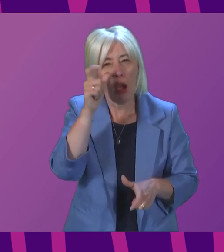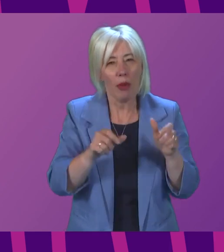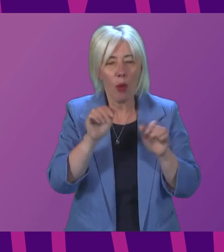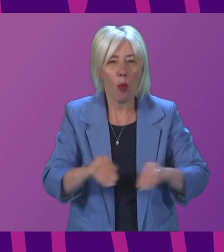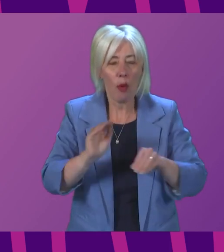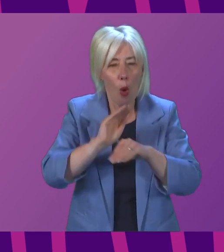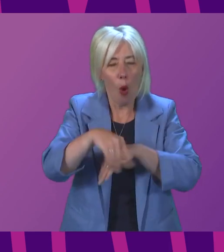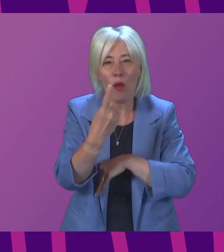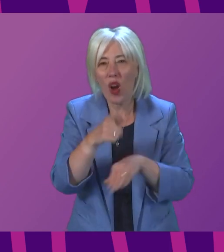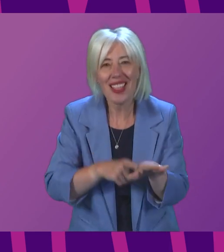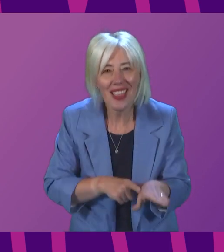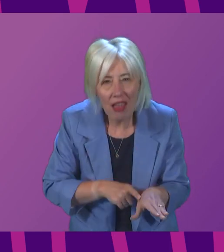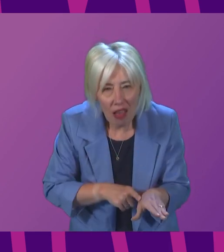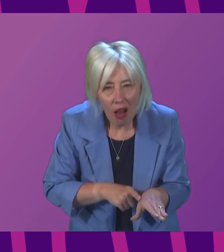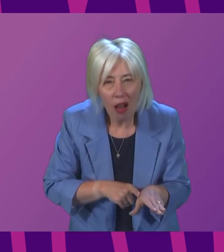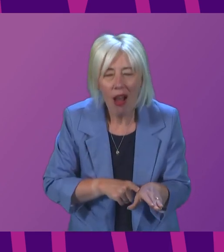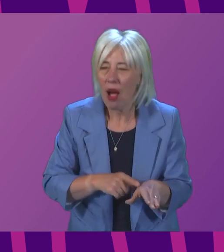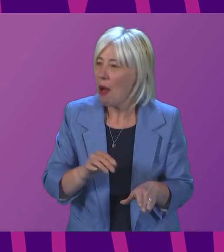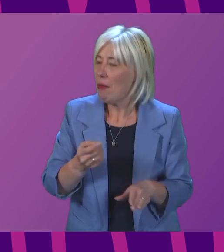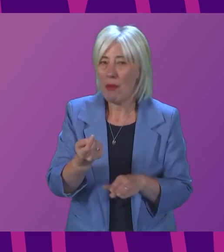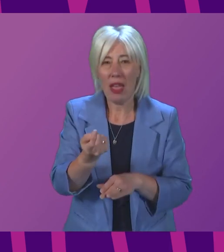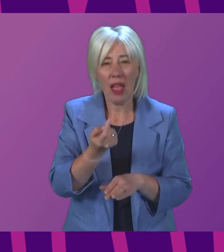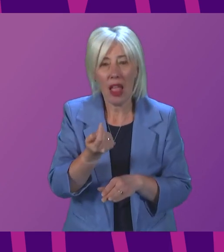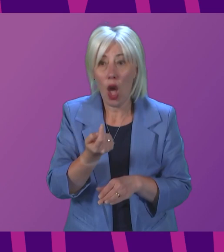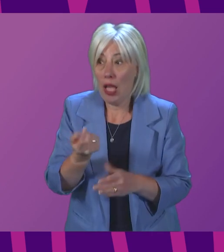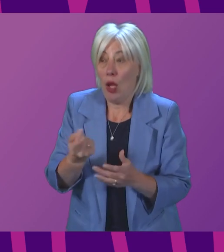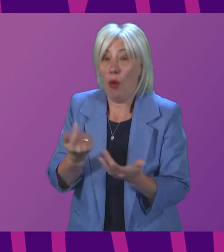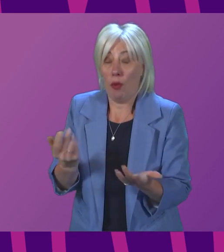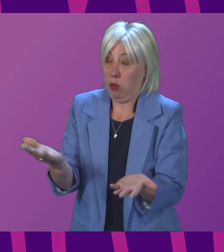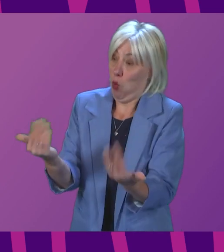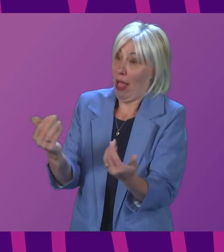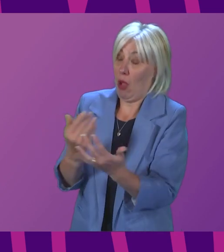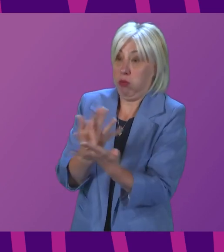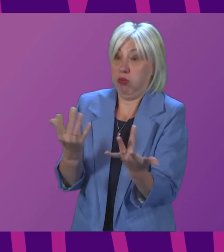We may be just days away from welcoming hundreds of children from Ukraine.